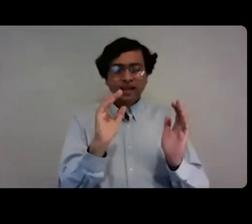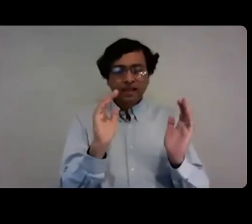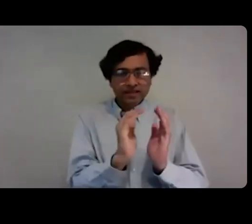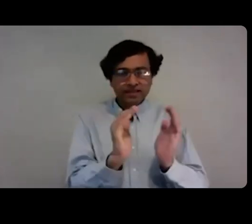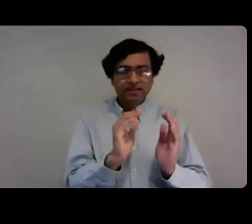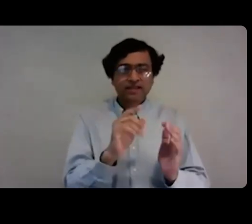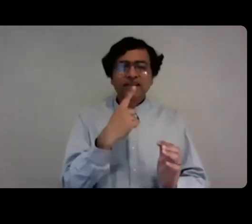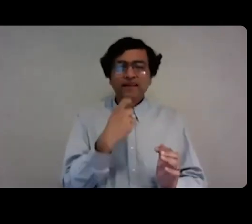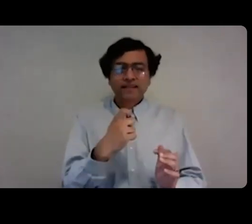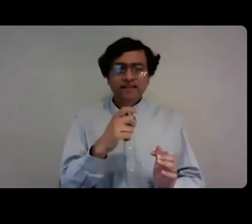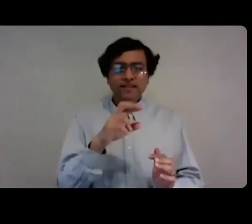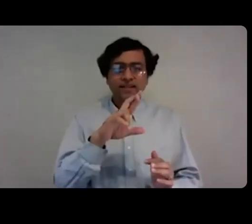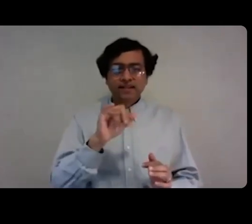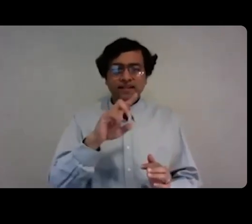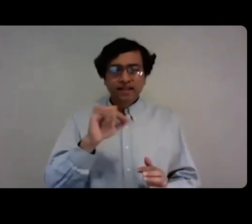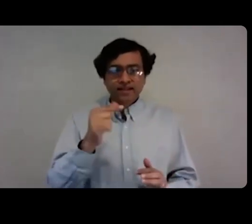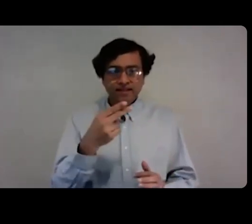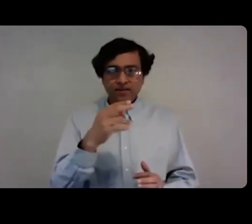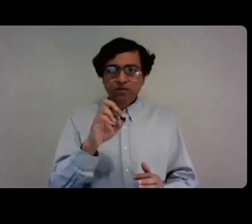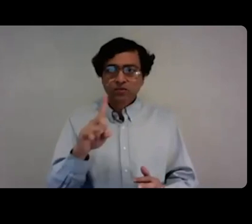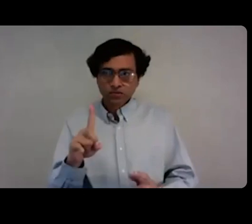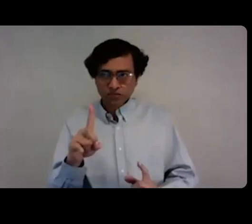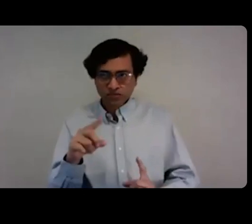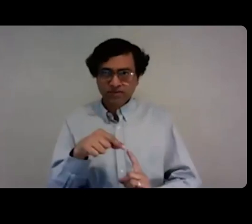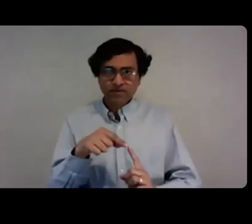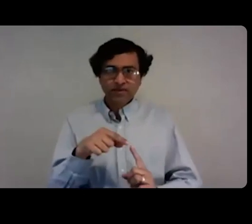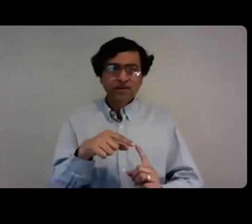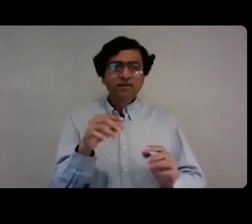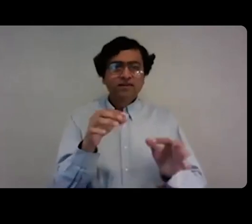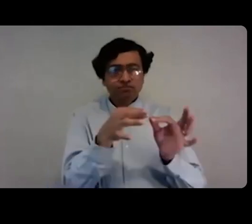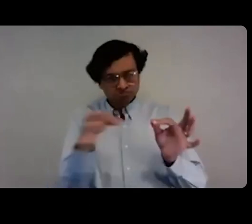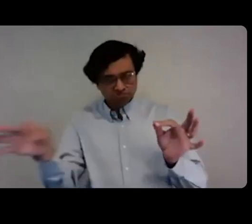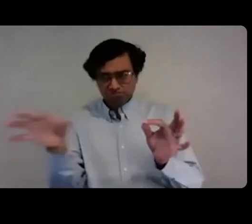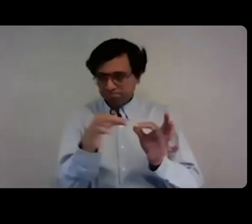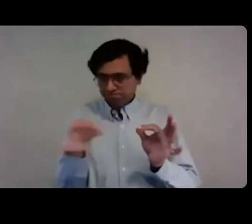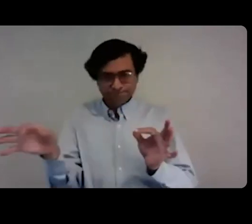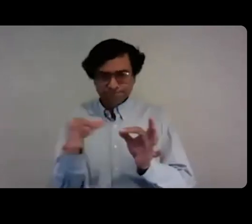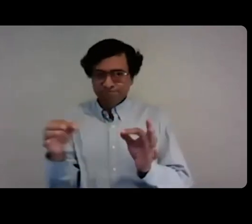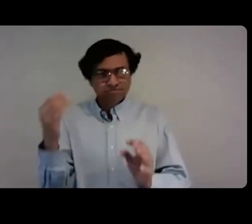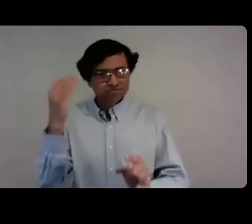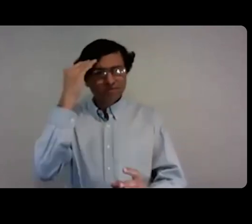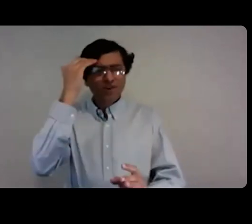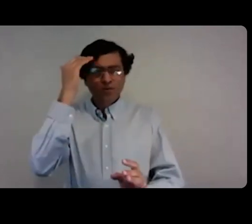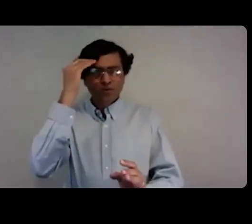This is the story of "Little Red Riding Hood."